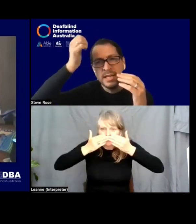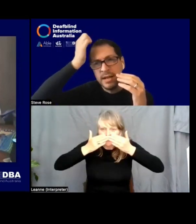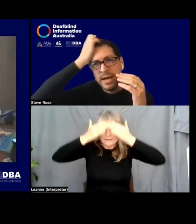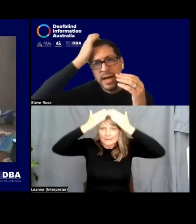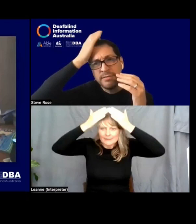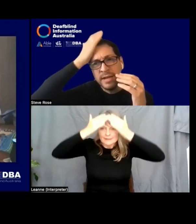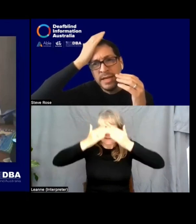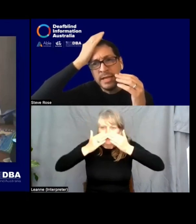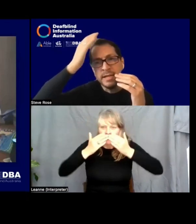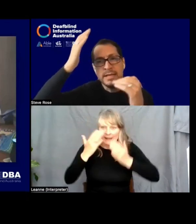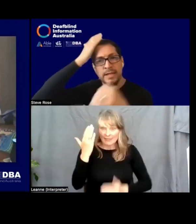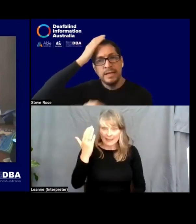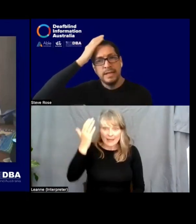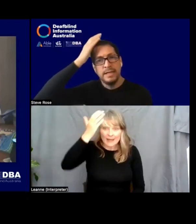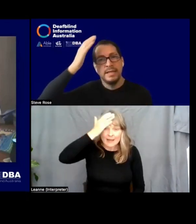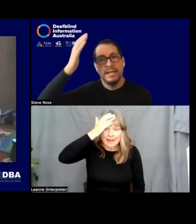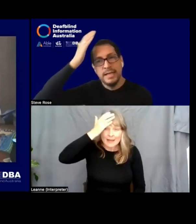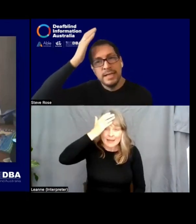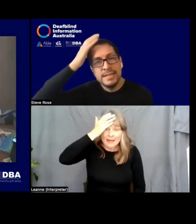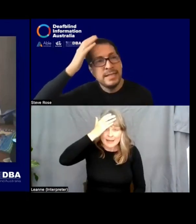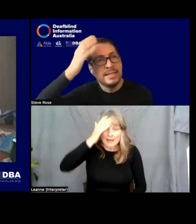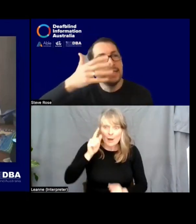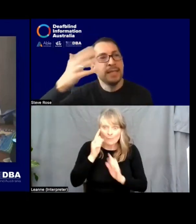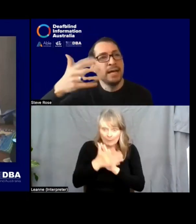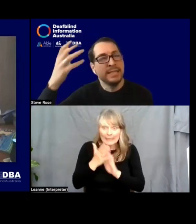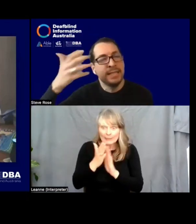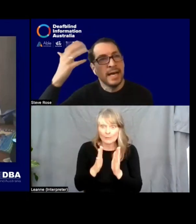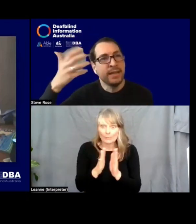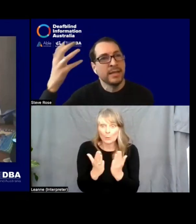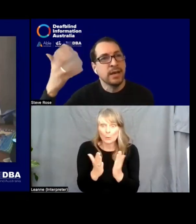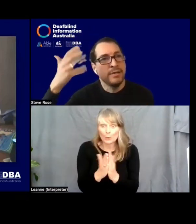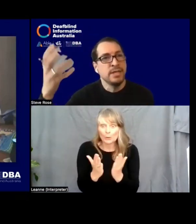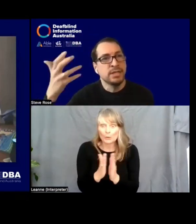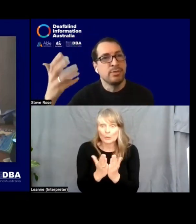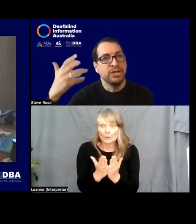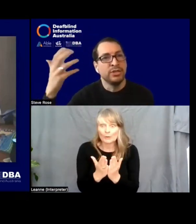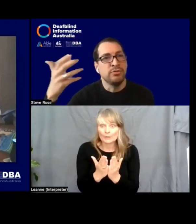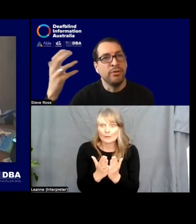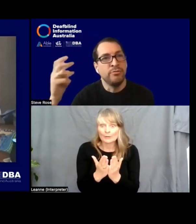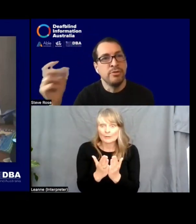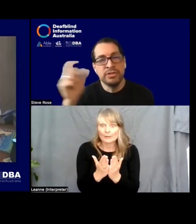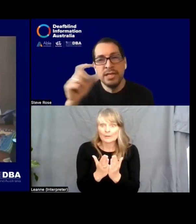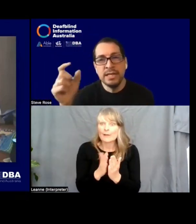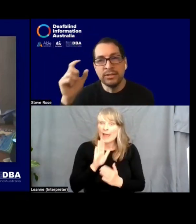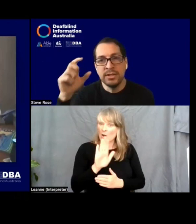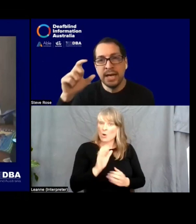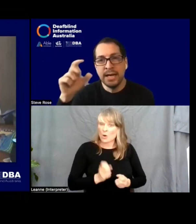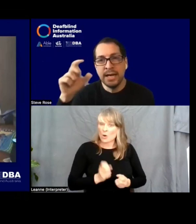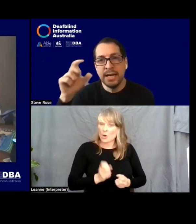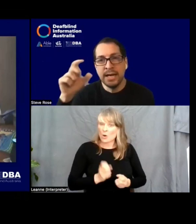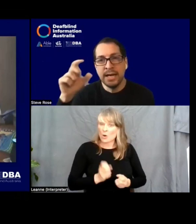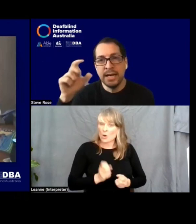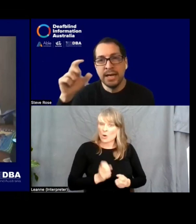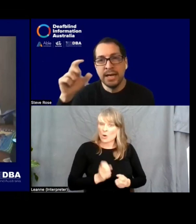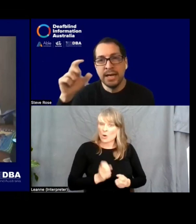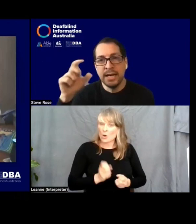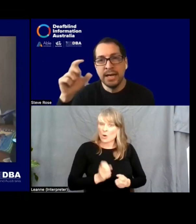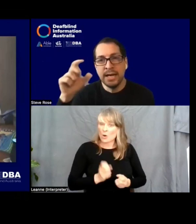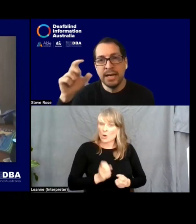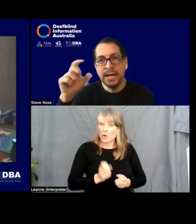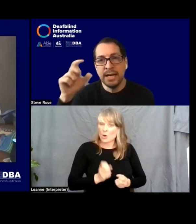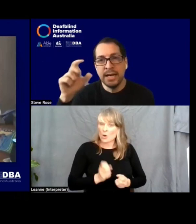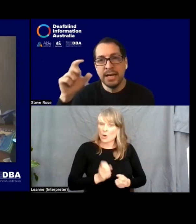thing that I have here. Is that the kind of expression linked to that trace of the thing that we here